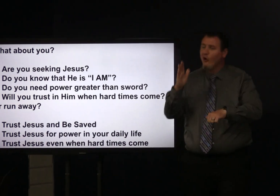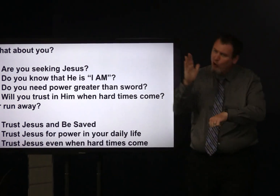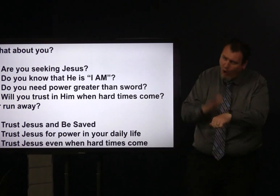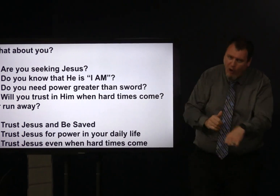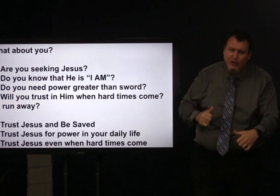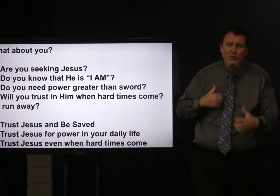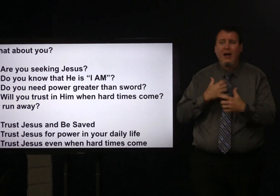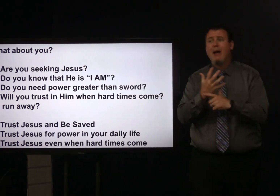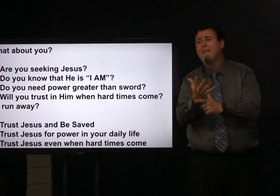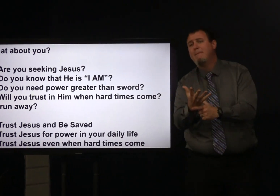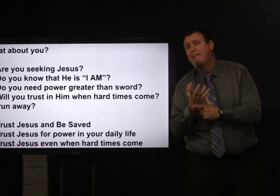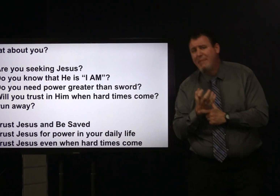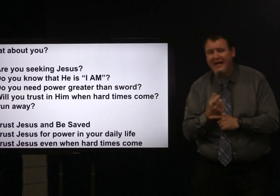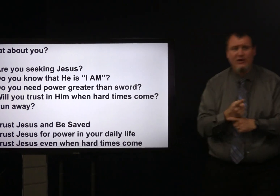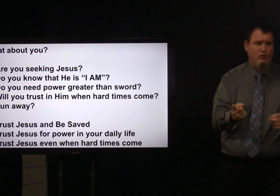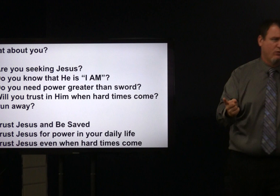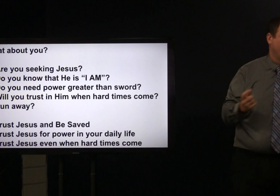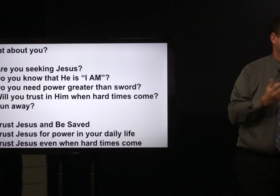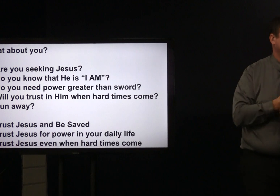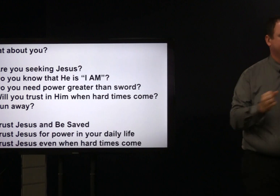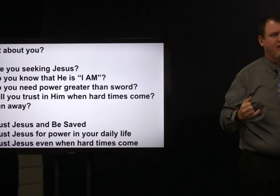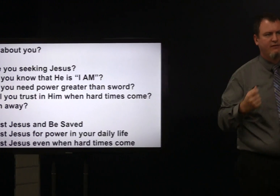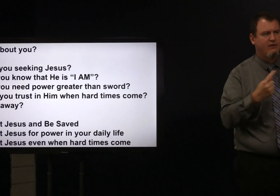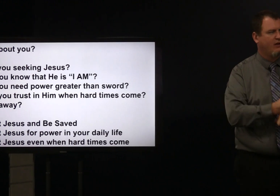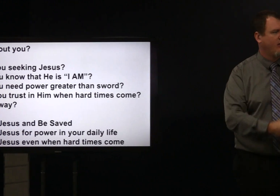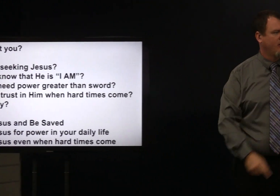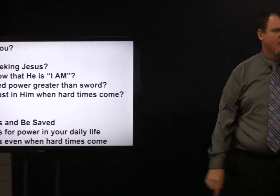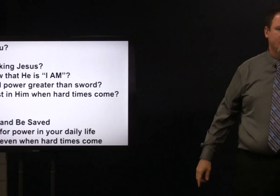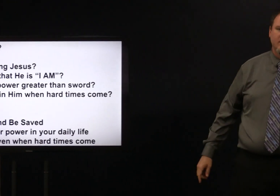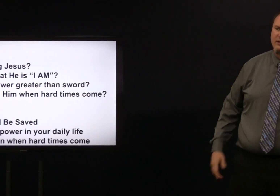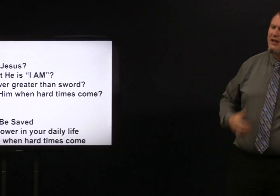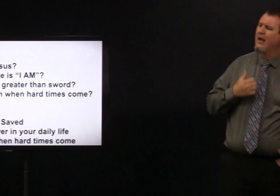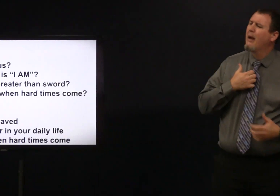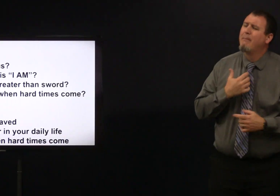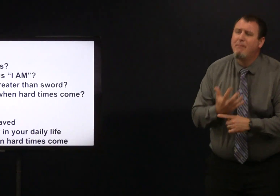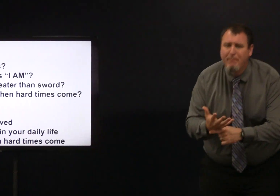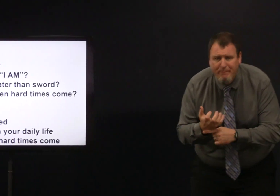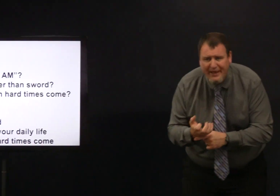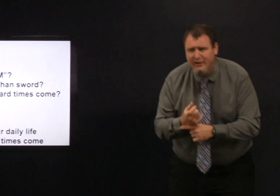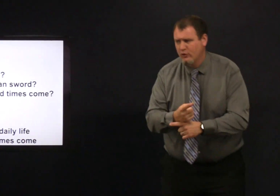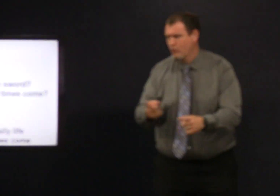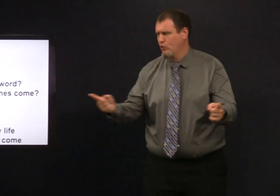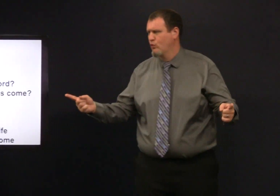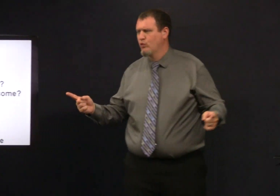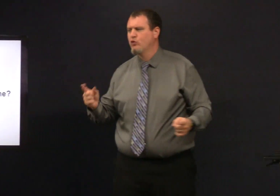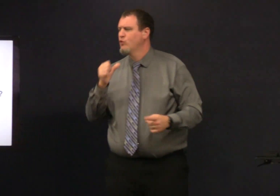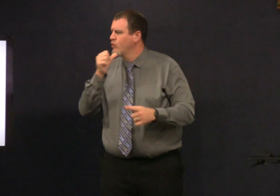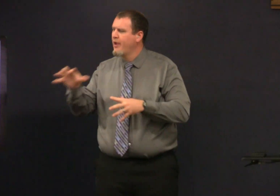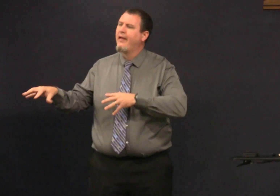if you've never been saved I encourage you to call and beg for salvation today I beg you